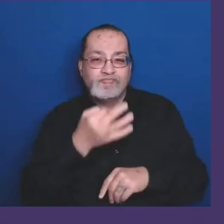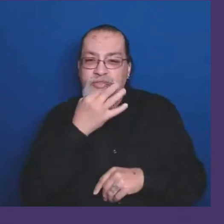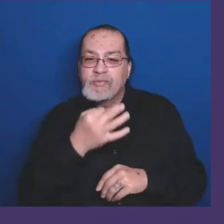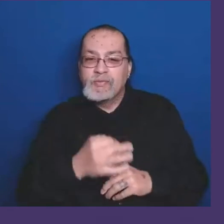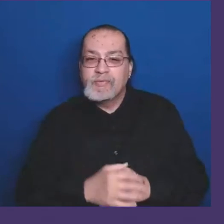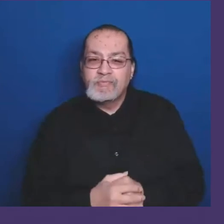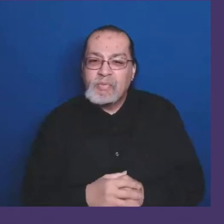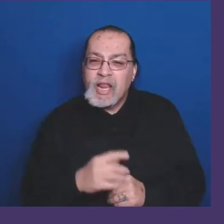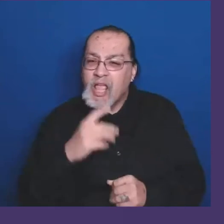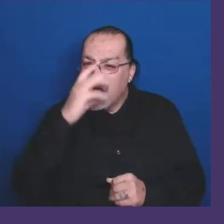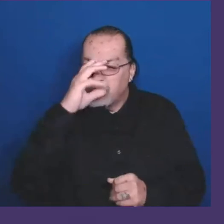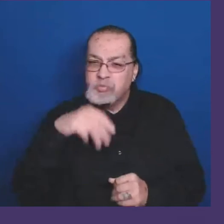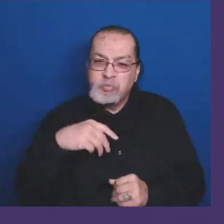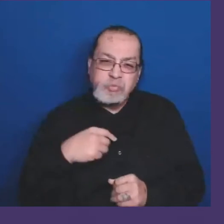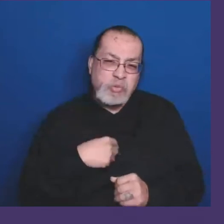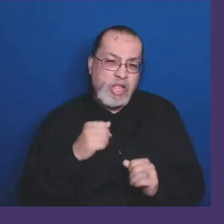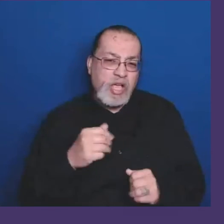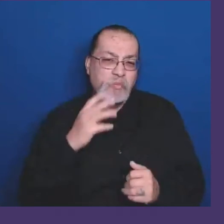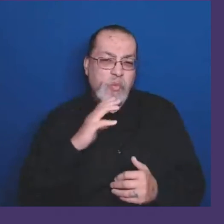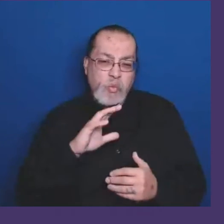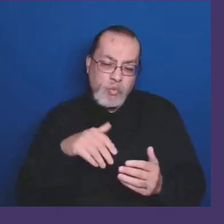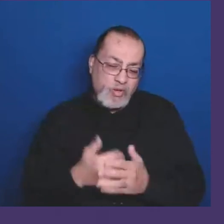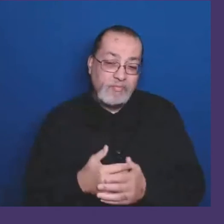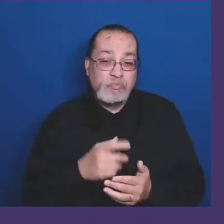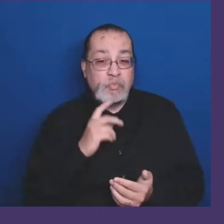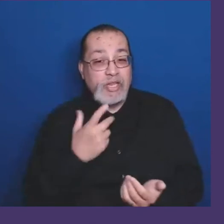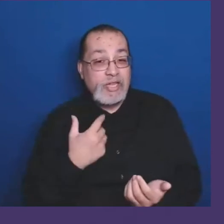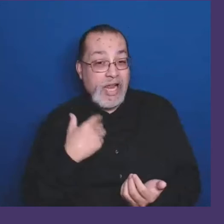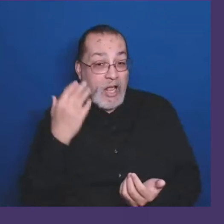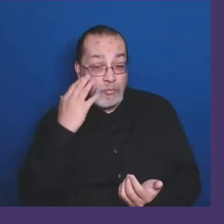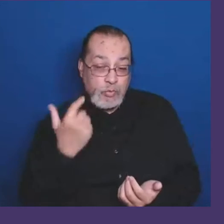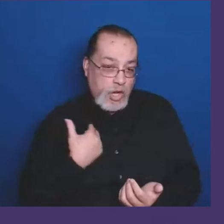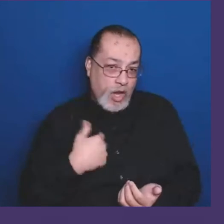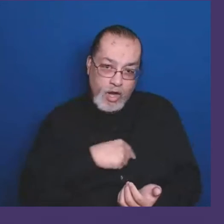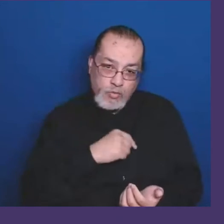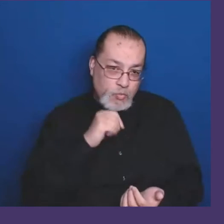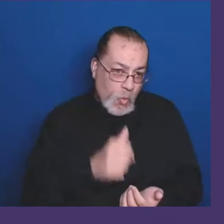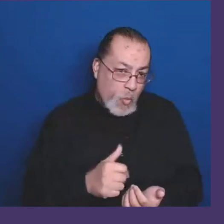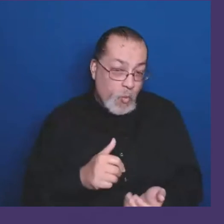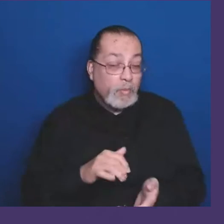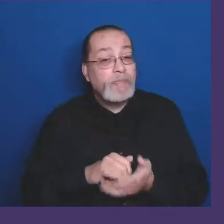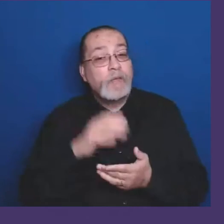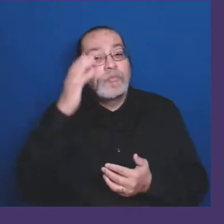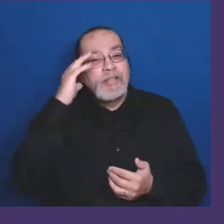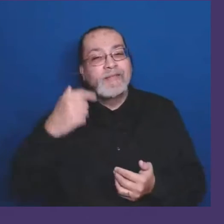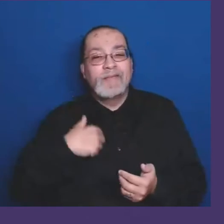including businesses that are owned by persons with a disability.